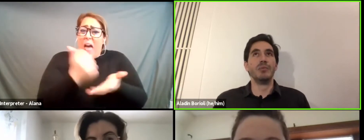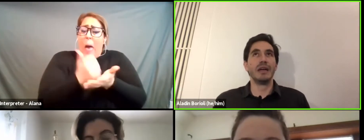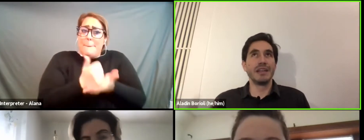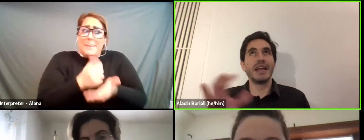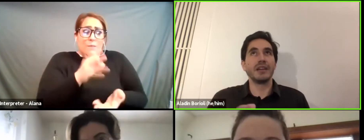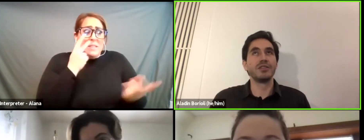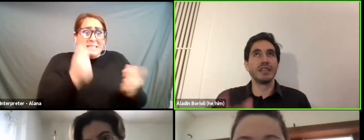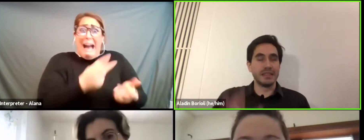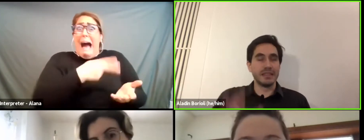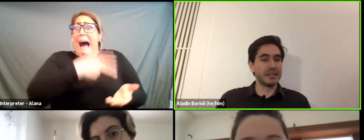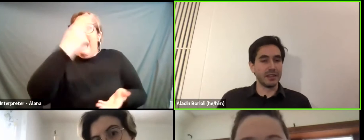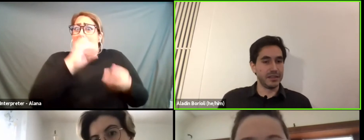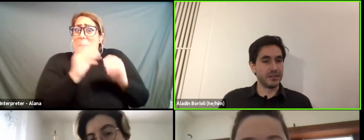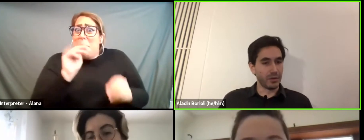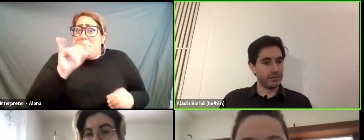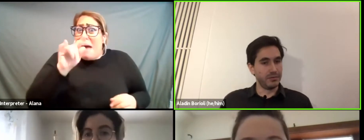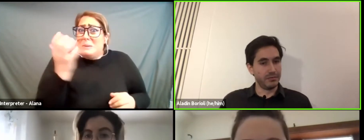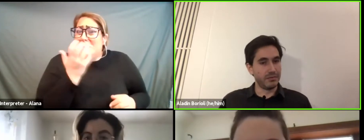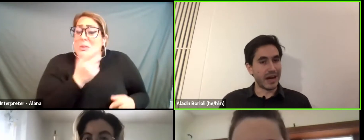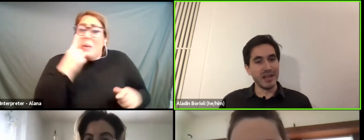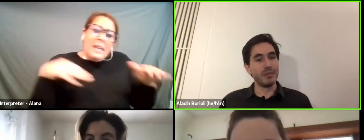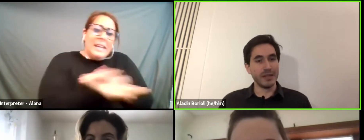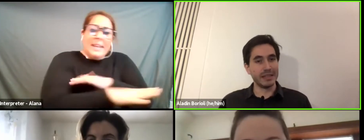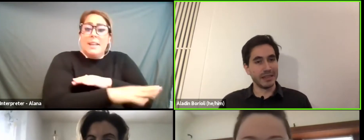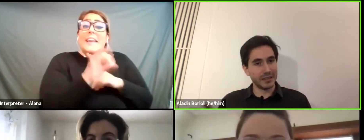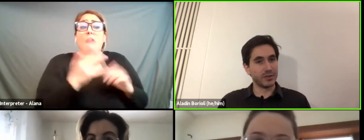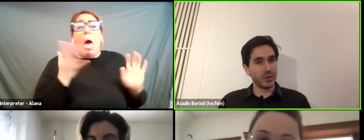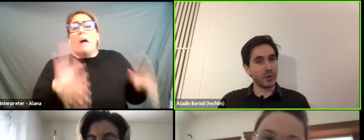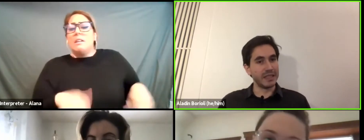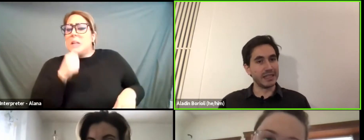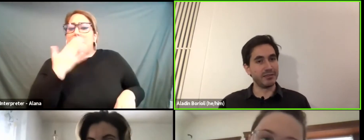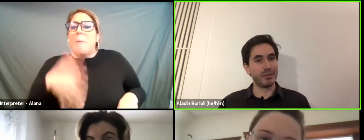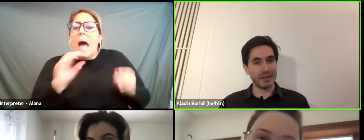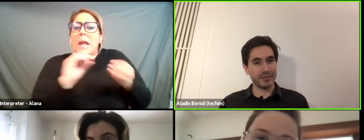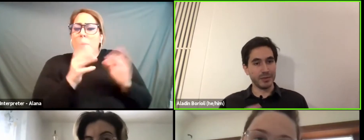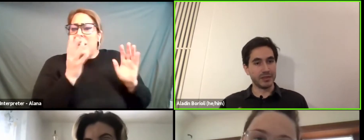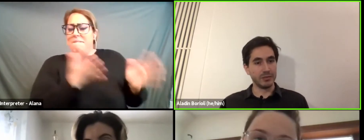And I should say this technology is not available yet and it's also the idea of the platform to